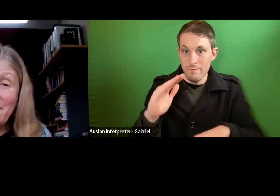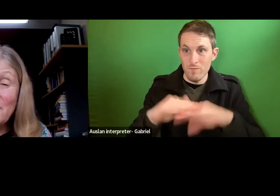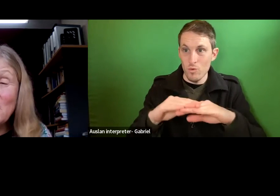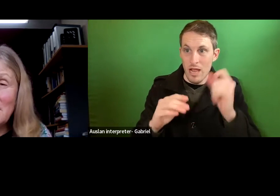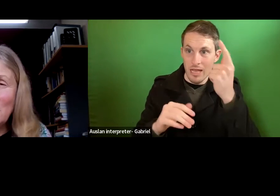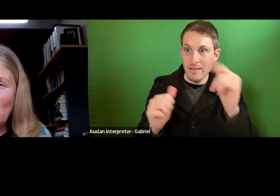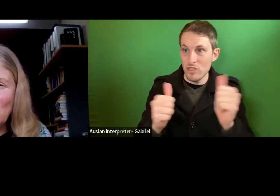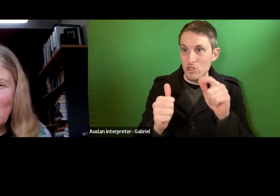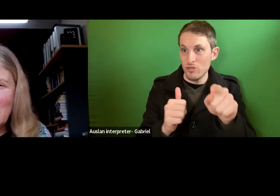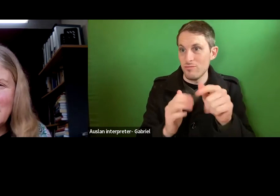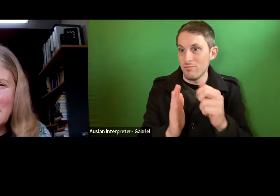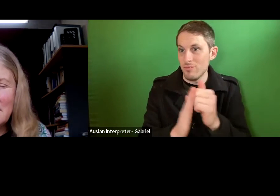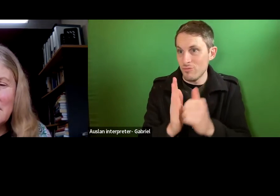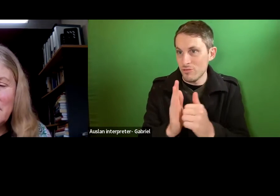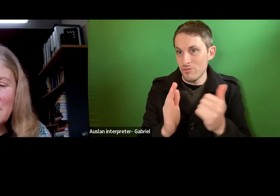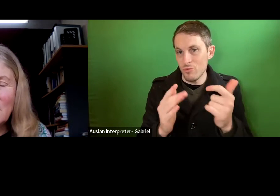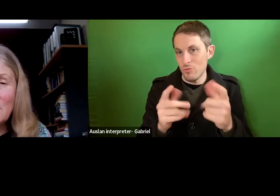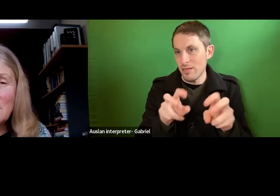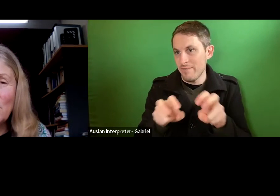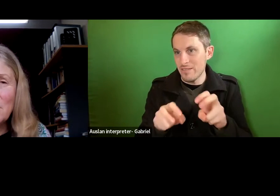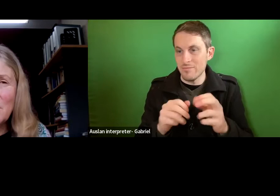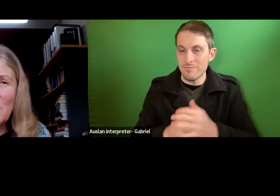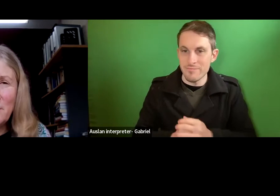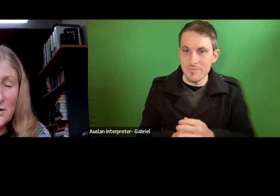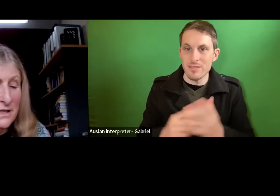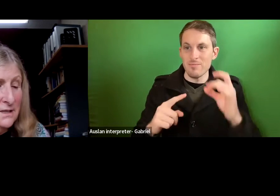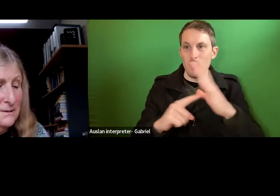efficiently or to a high standard. So important to be aware of those things.